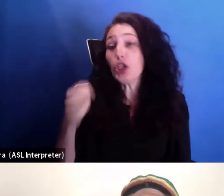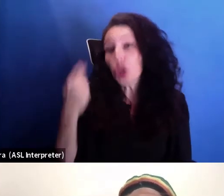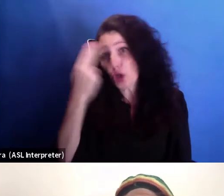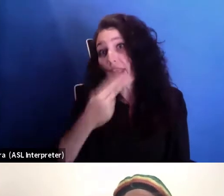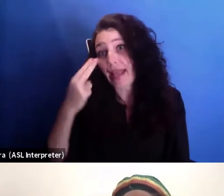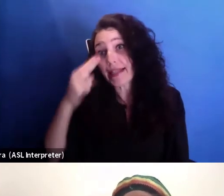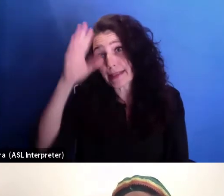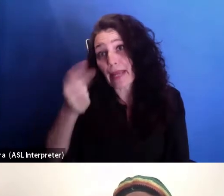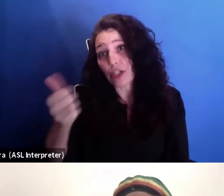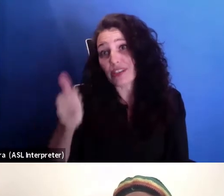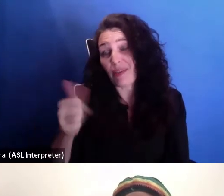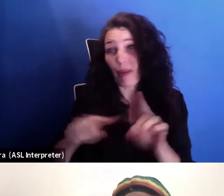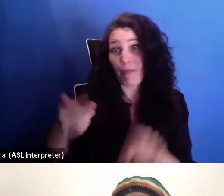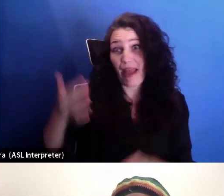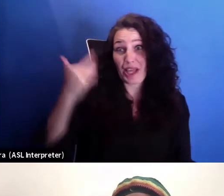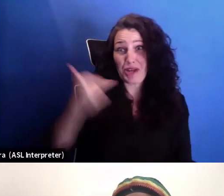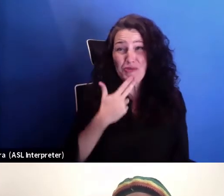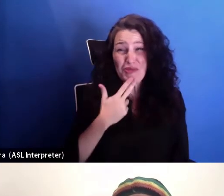Yeah, well time does have ravages on all of us.